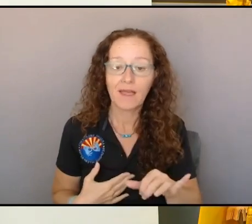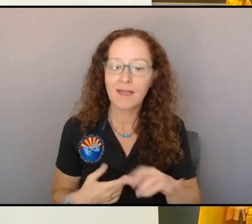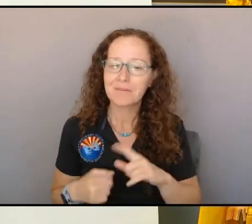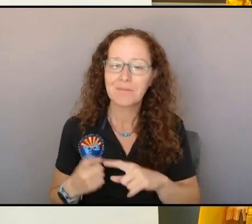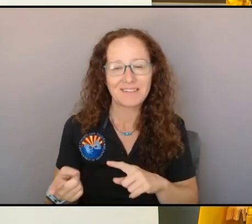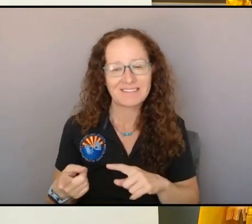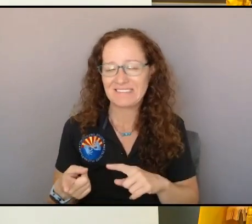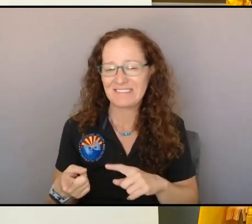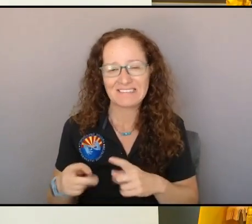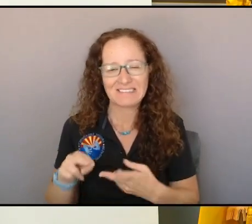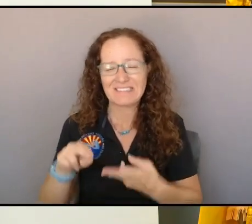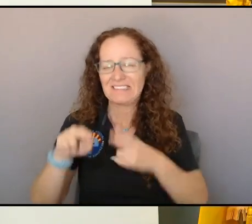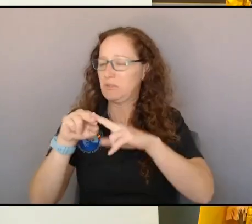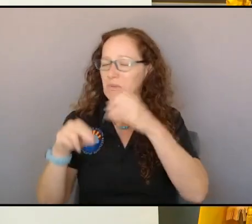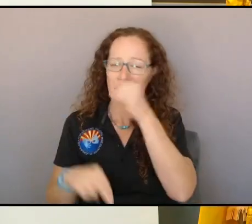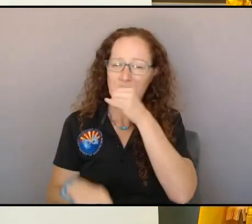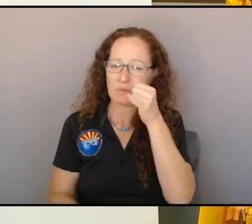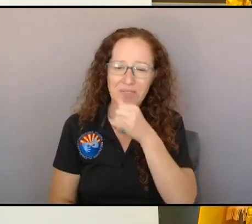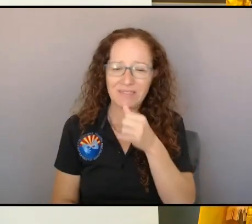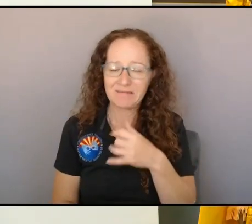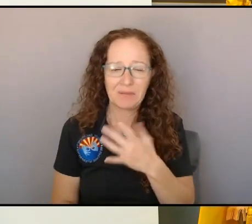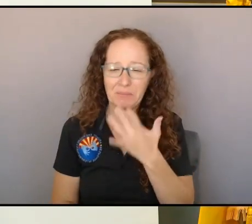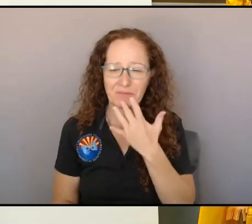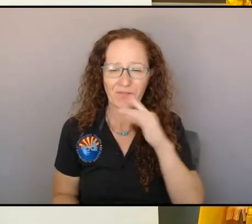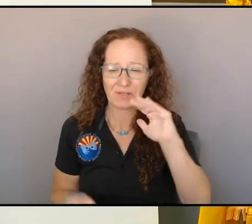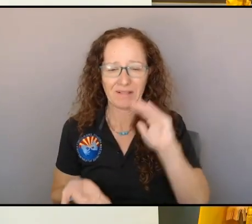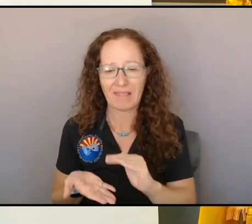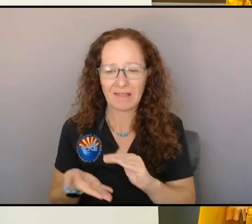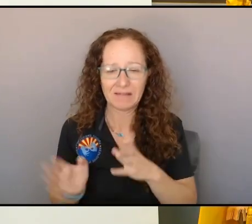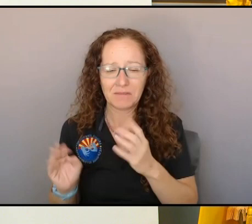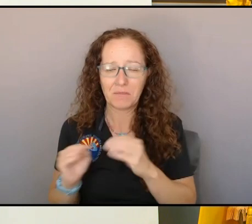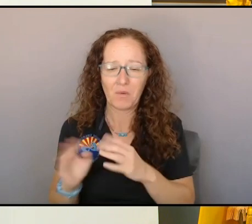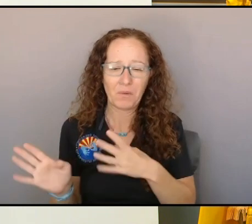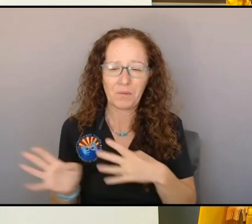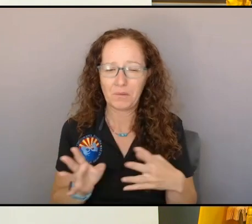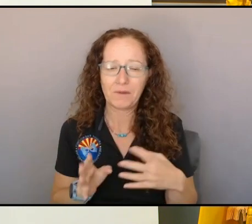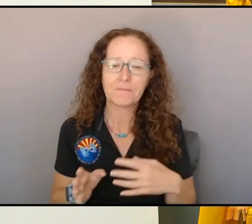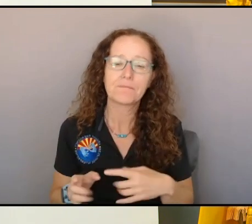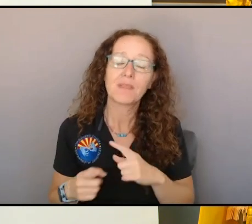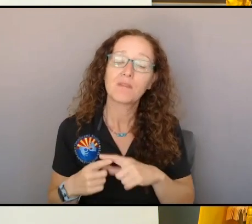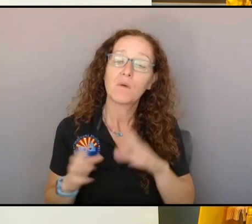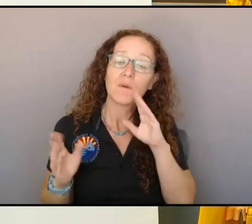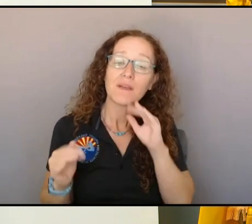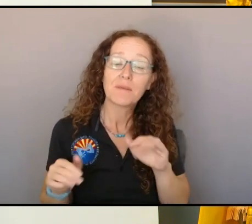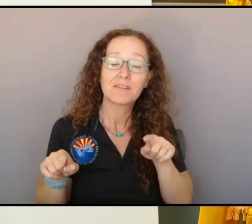being. So, we're looking at breezy to windy conditions through the week and in the midweek next week with these